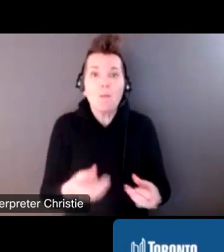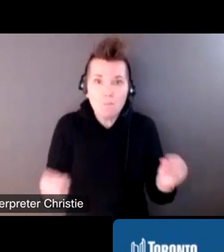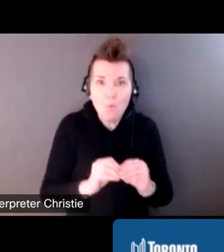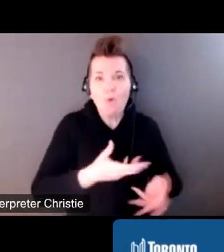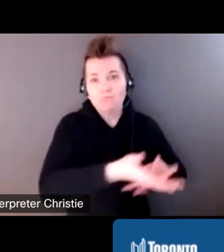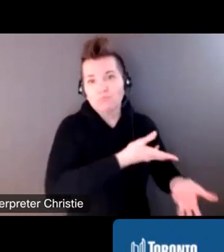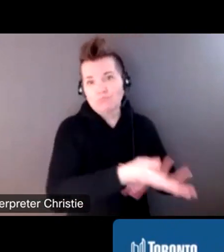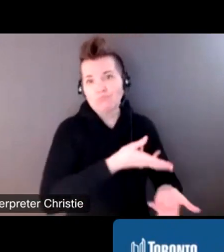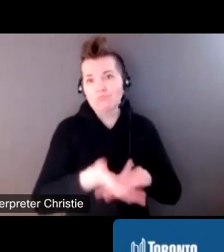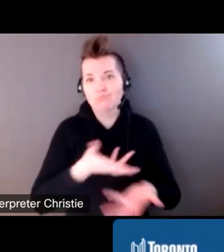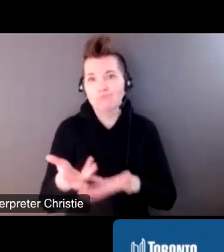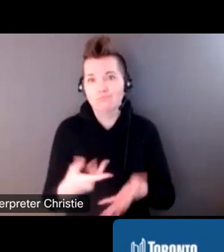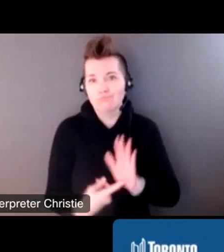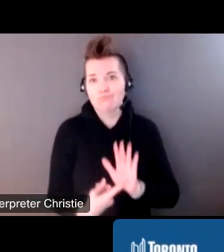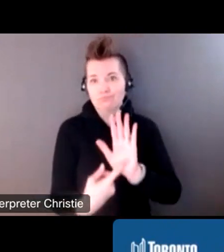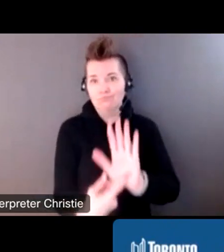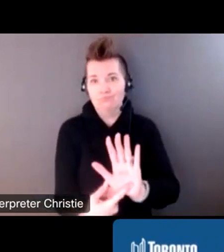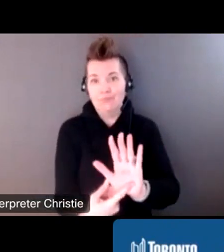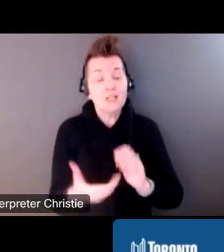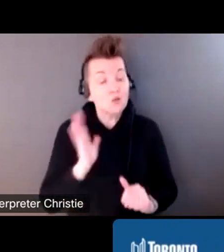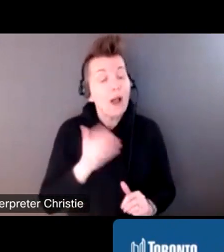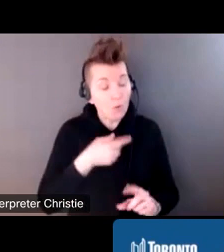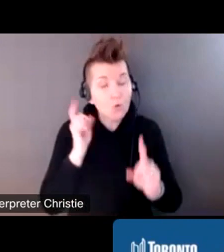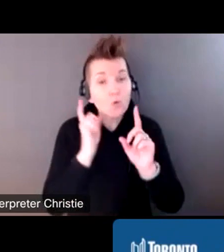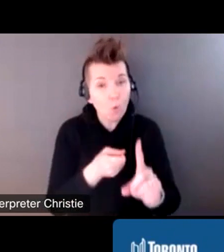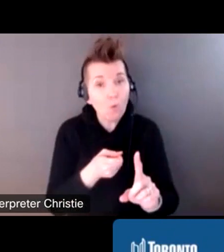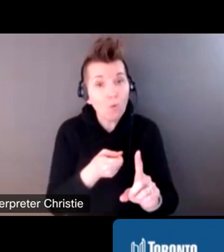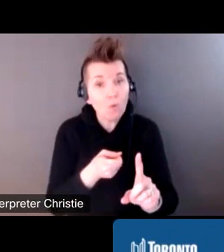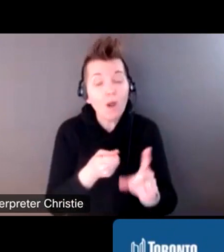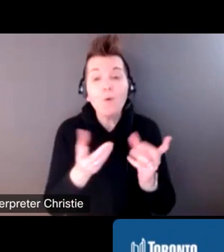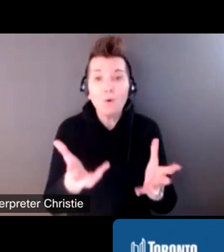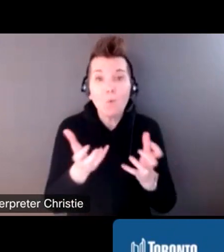With the spirit and intent is that we'll be trying to work through our Councillor to make